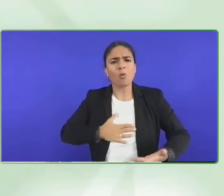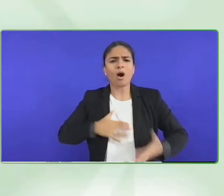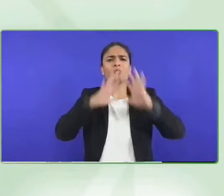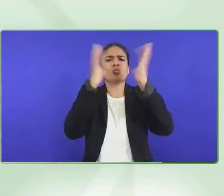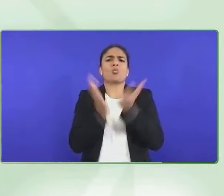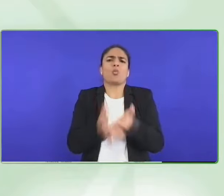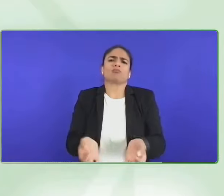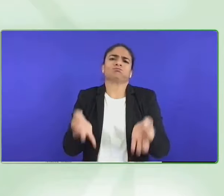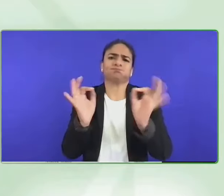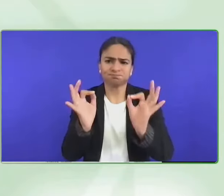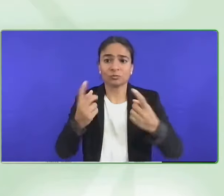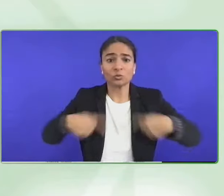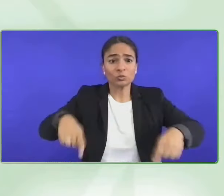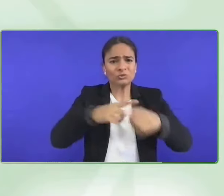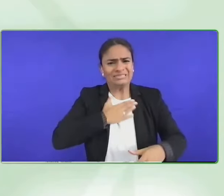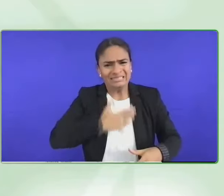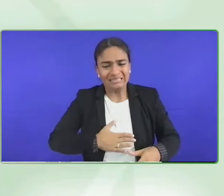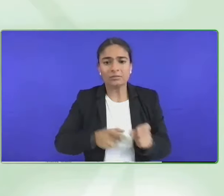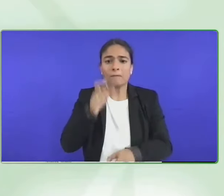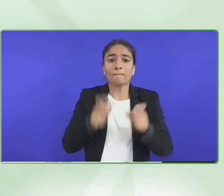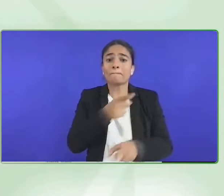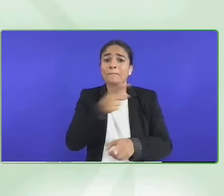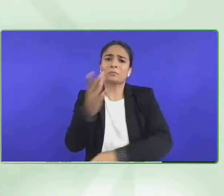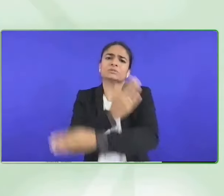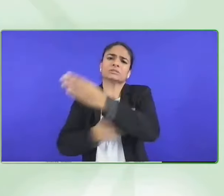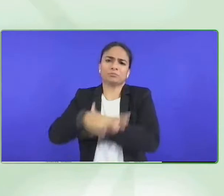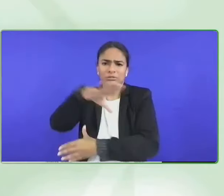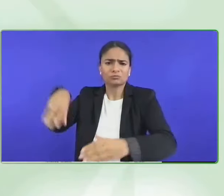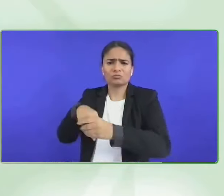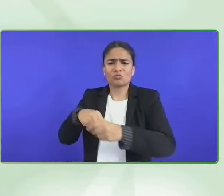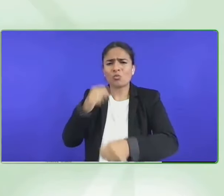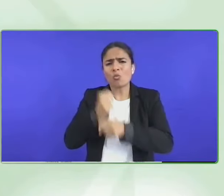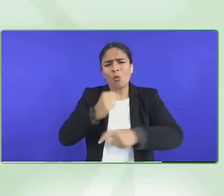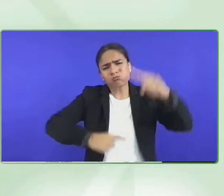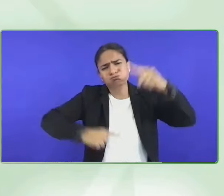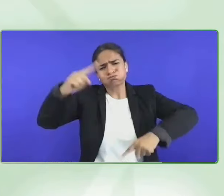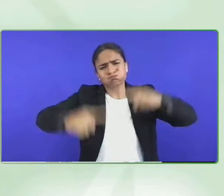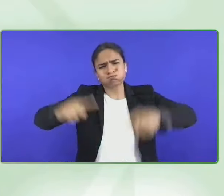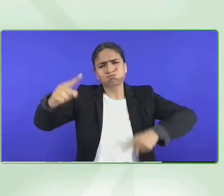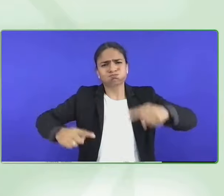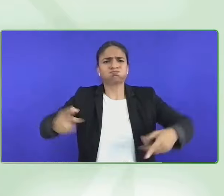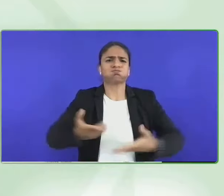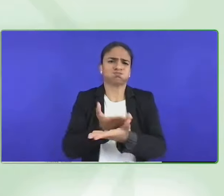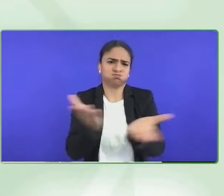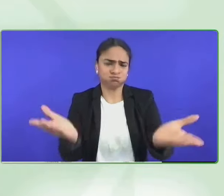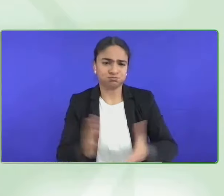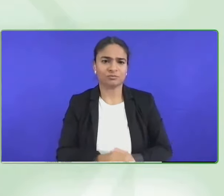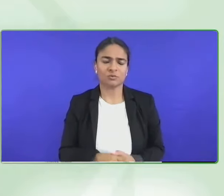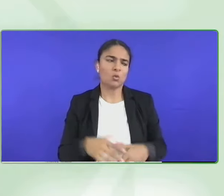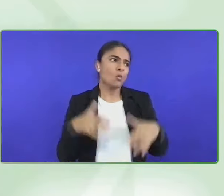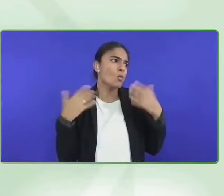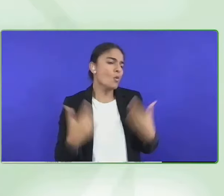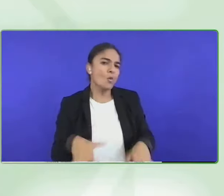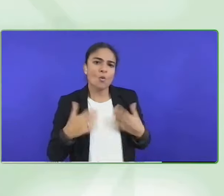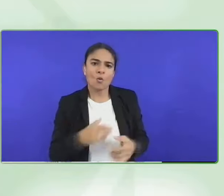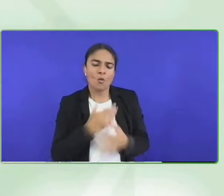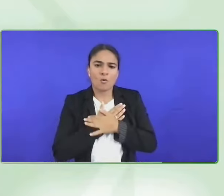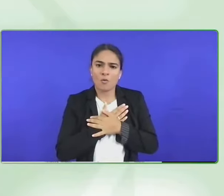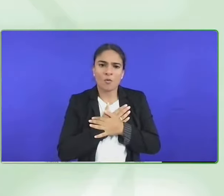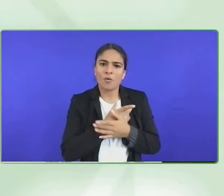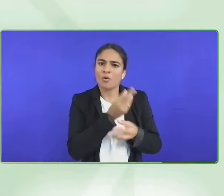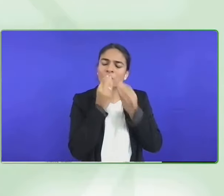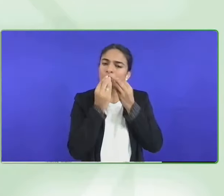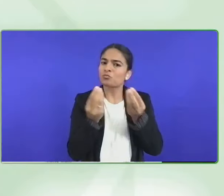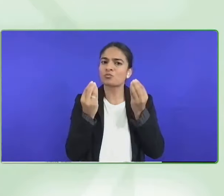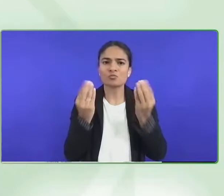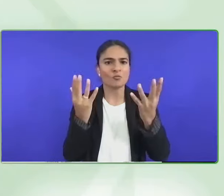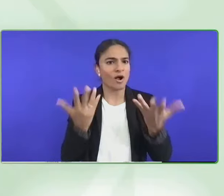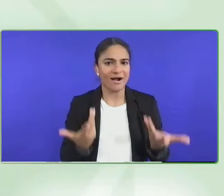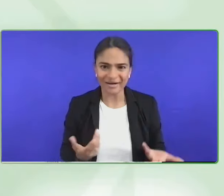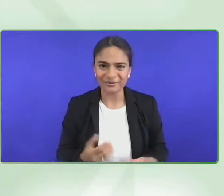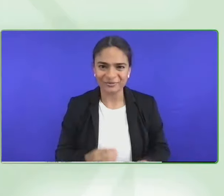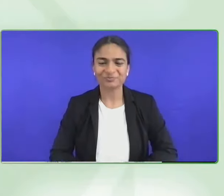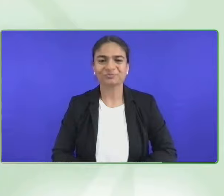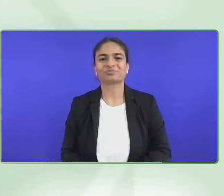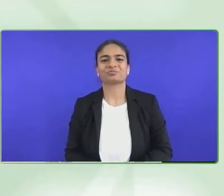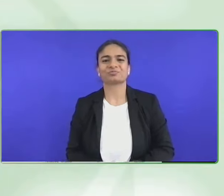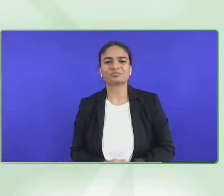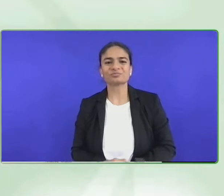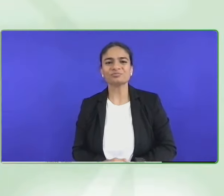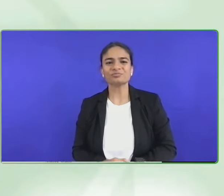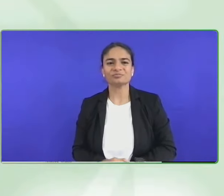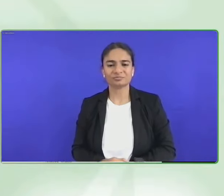Next we are going to talk to Dr Kirk Adams.